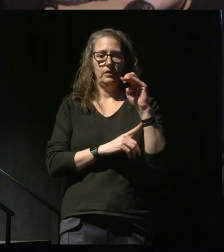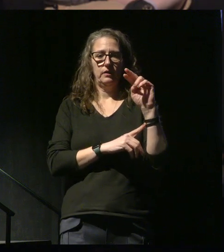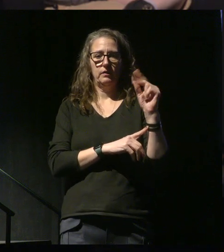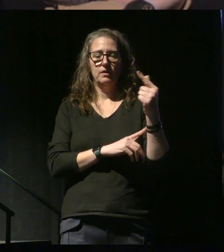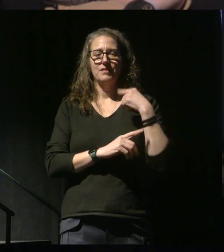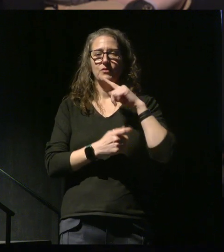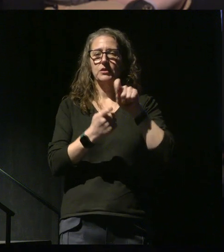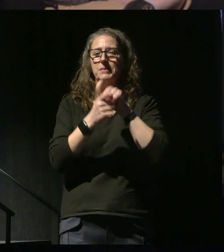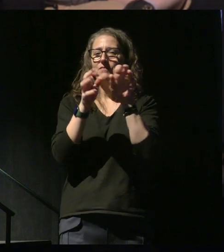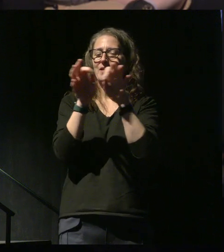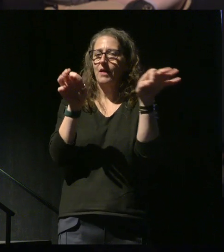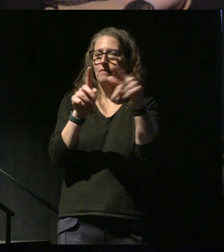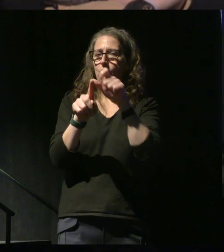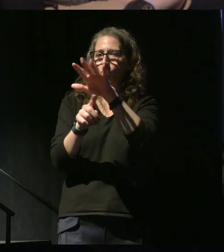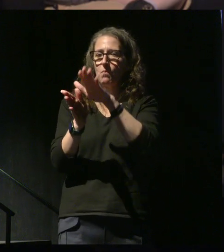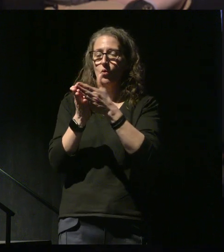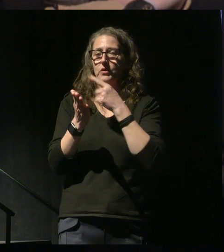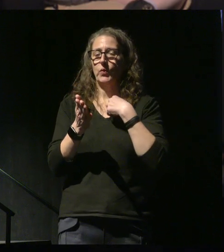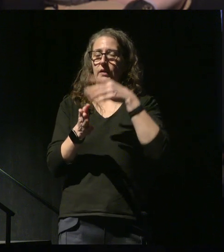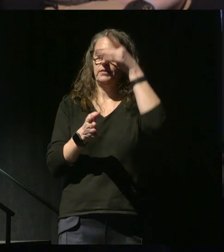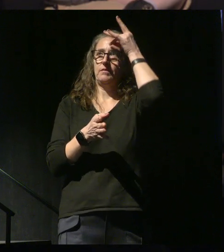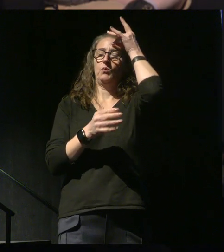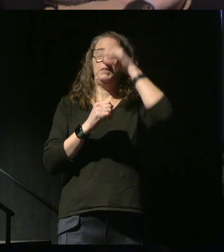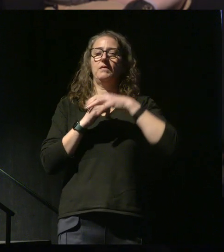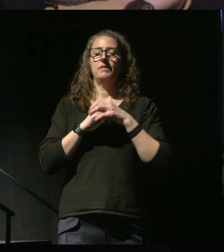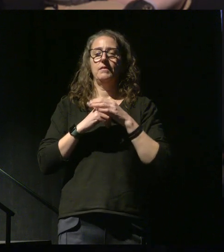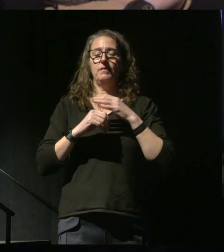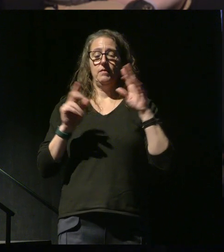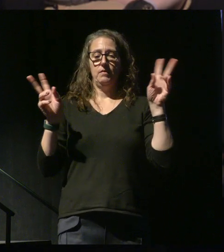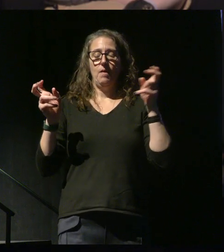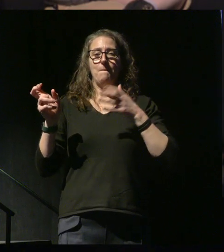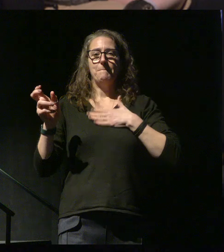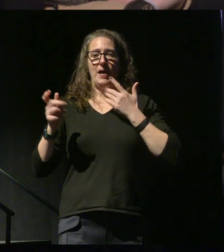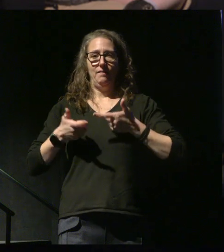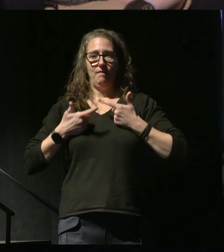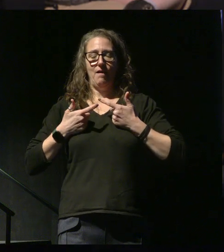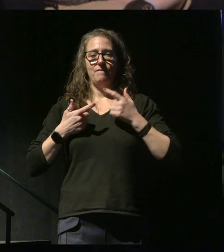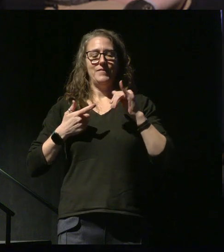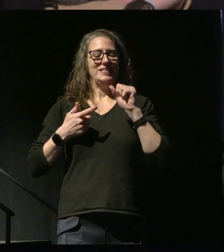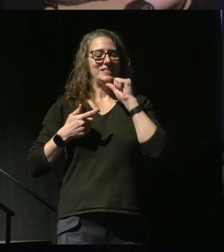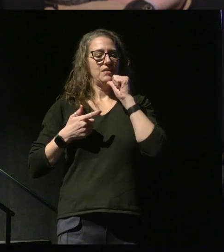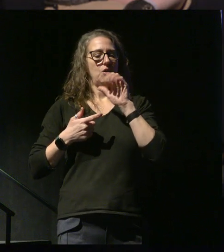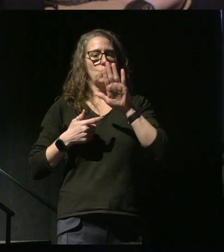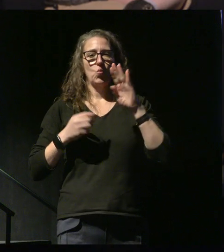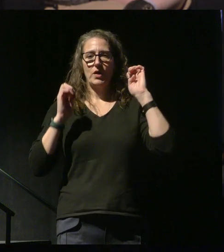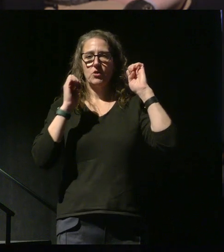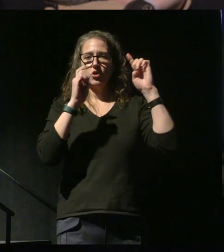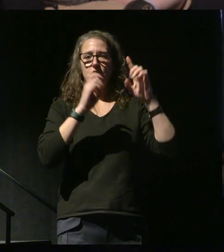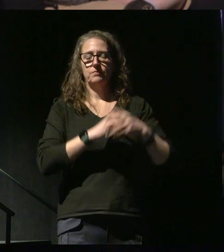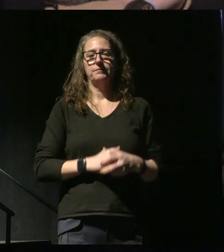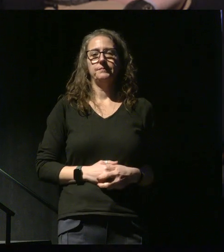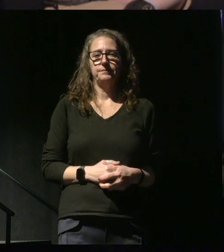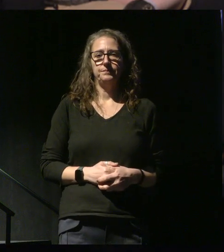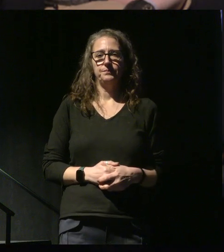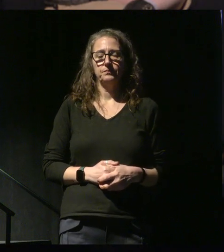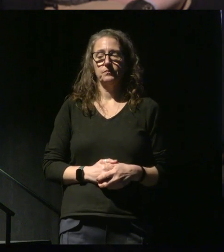that has stayed with me, "My life is not your education." Mm-mm. Yes.